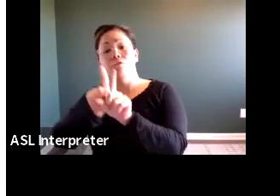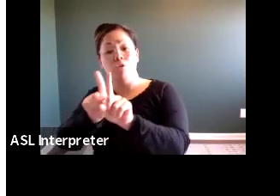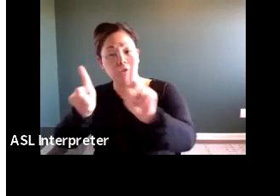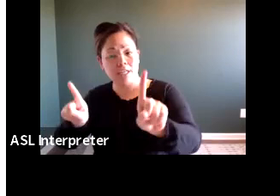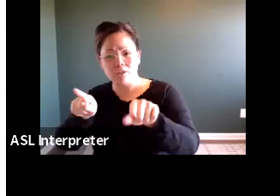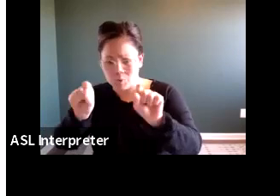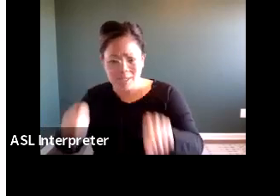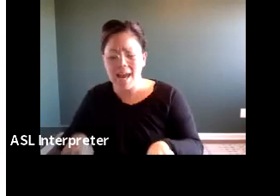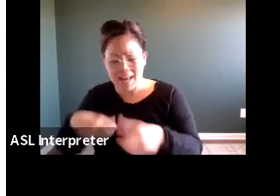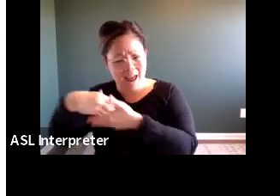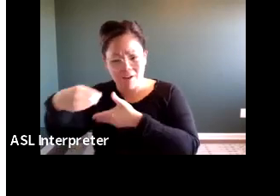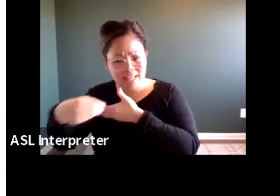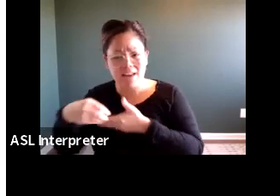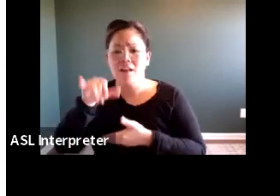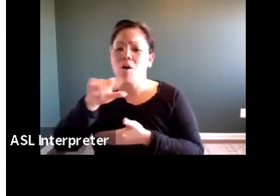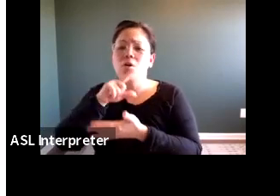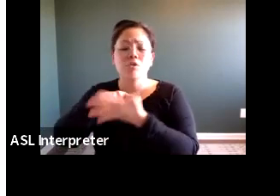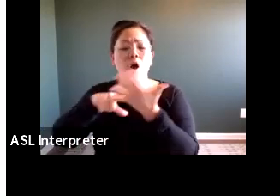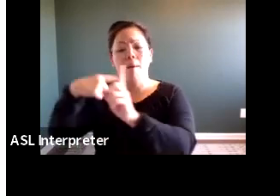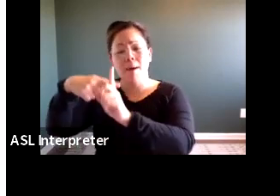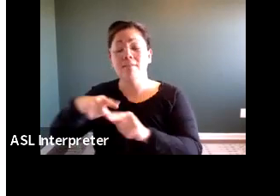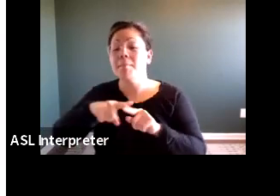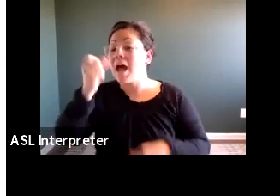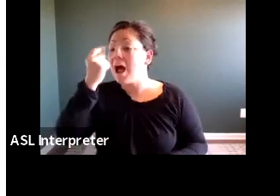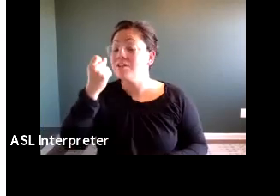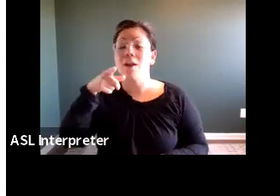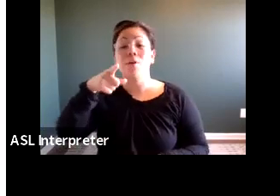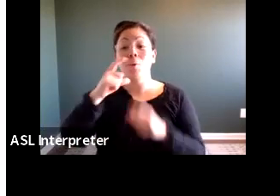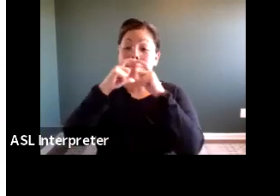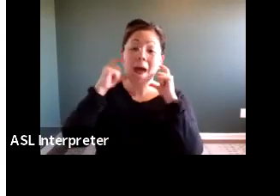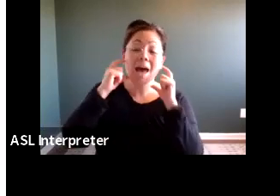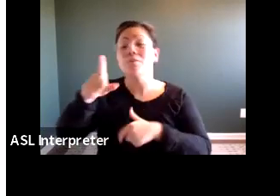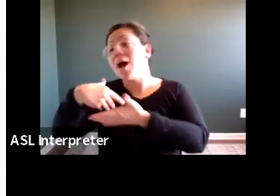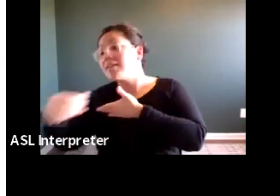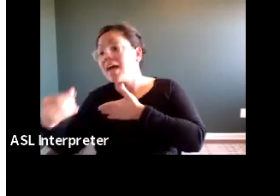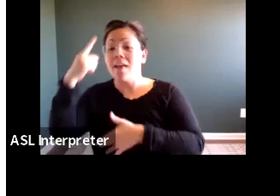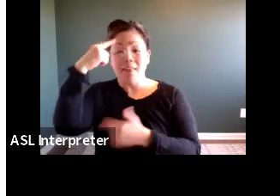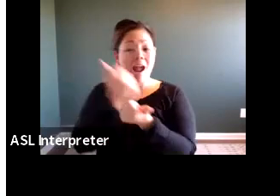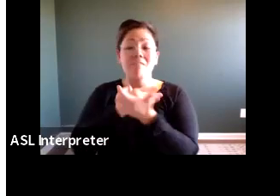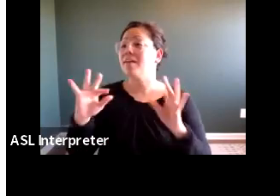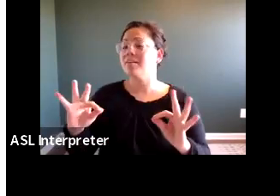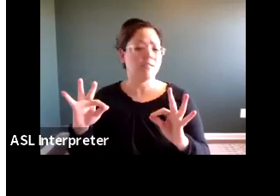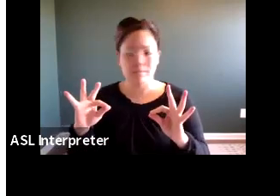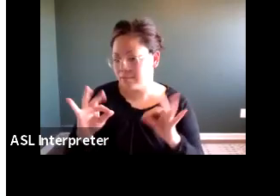Then those are all the best things but doesn't make it nothing. Additionally the Indiana Department of Homeland Security